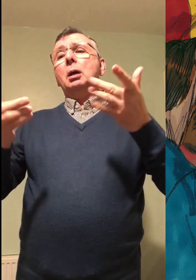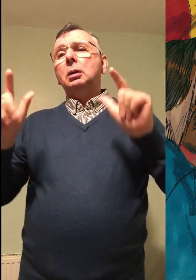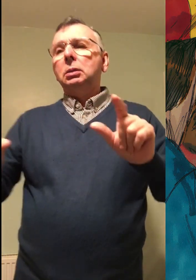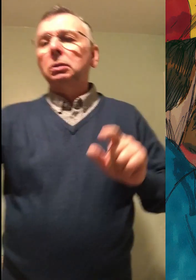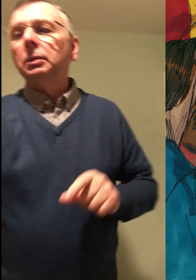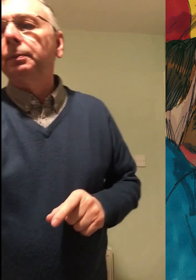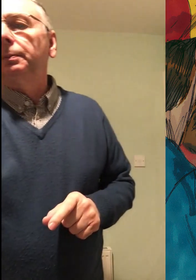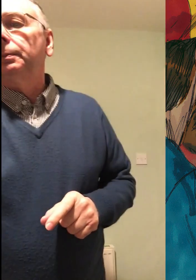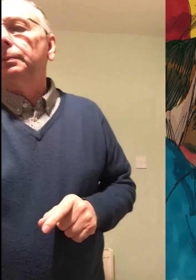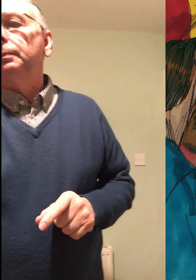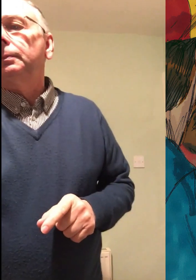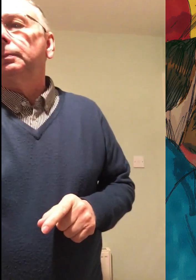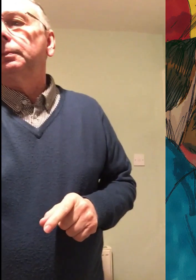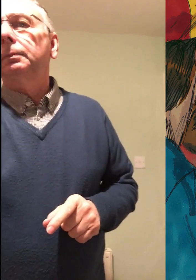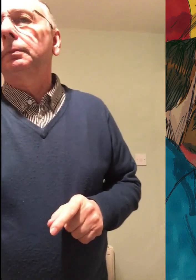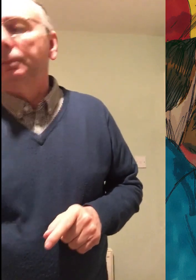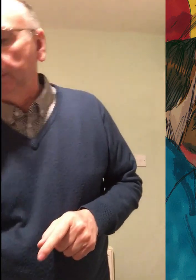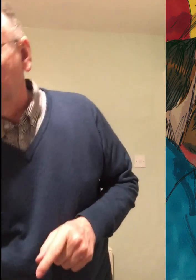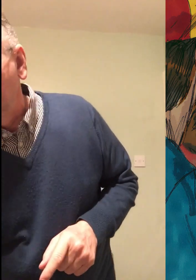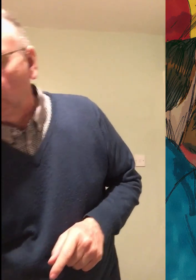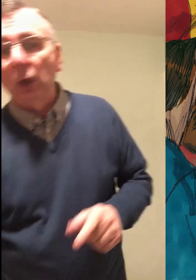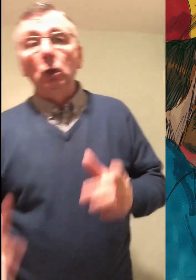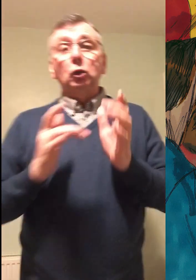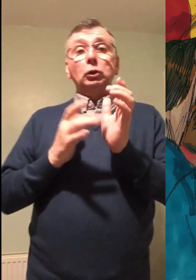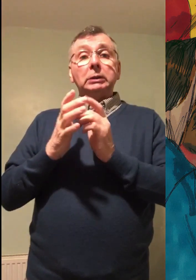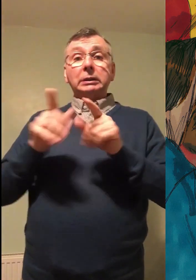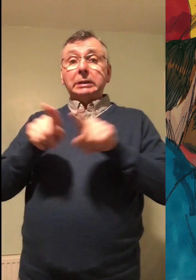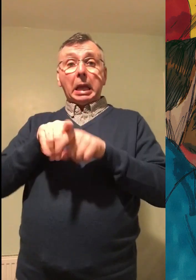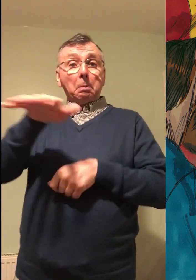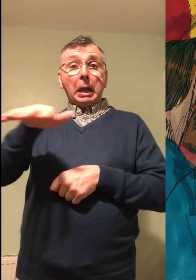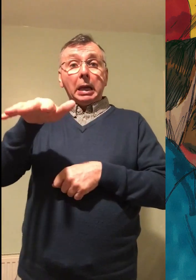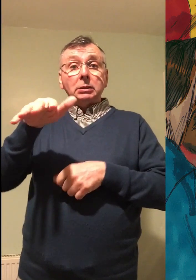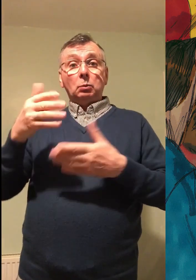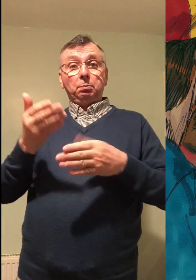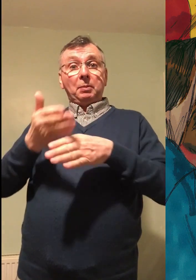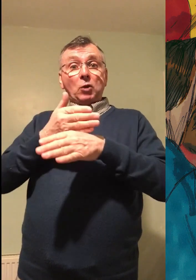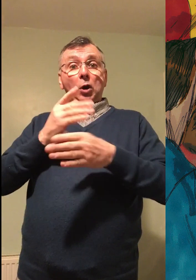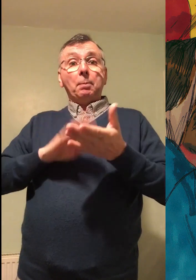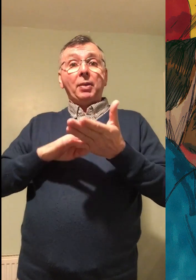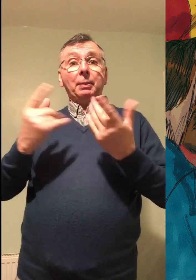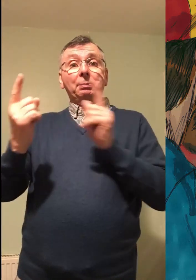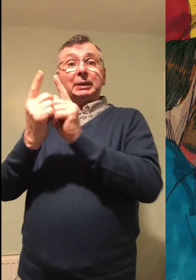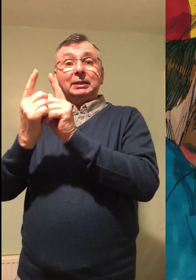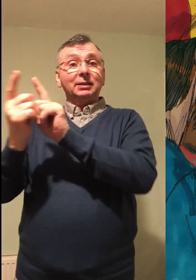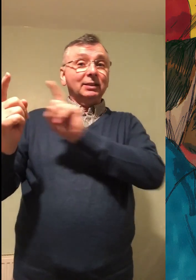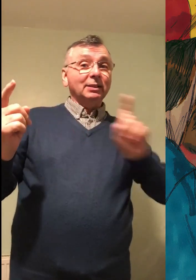noticed how quickly she got up and went out, they followed her, supposing she was going